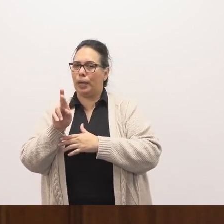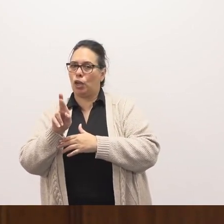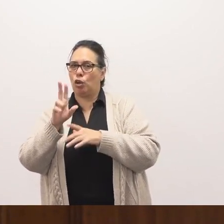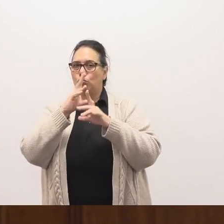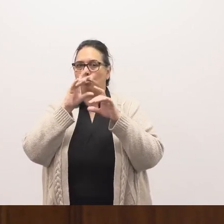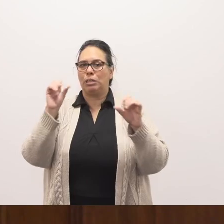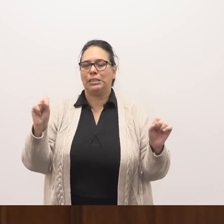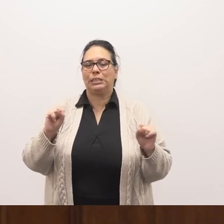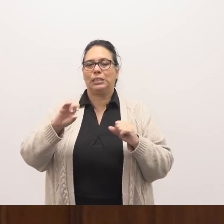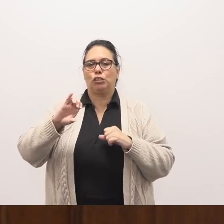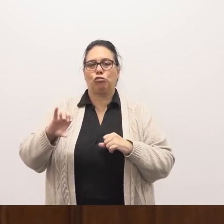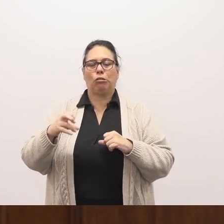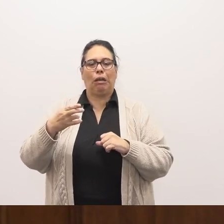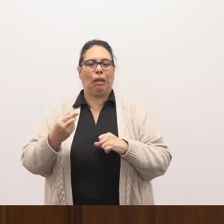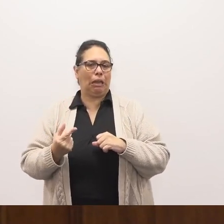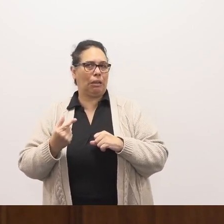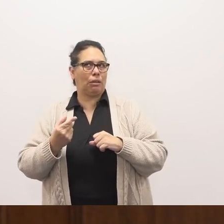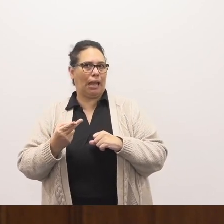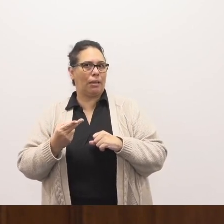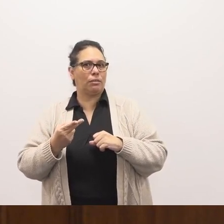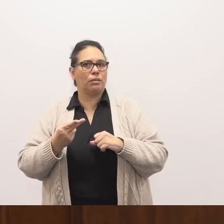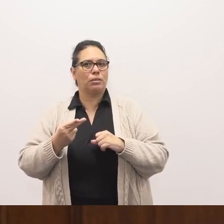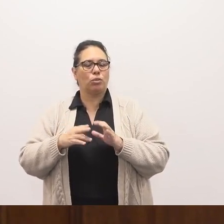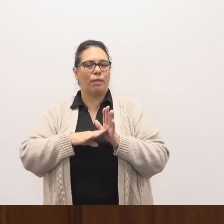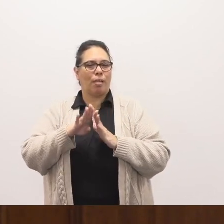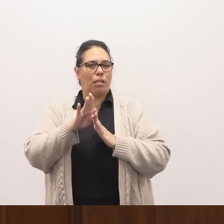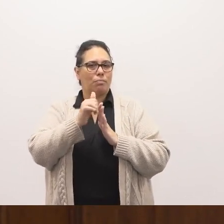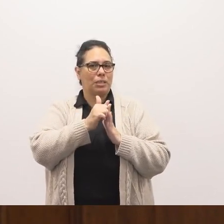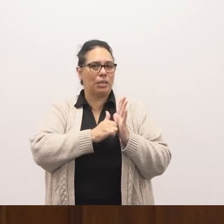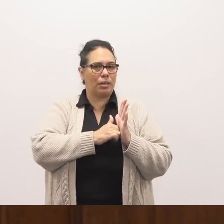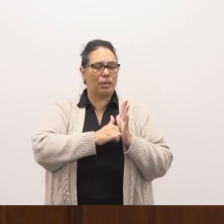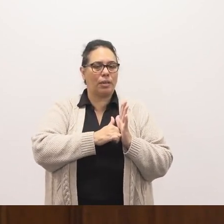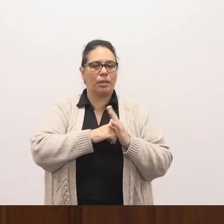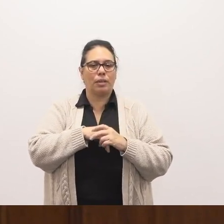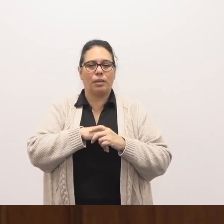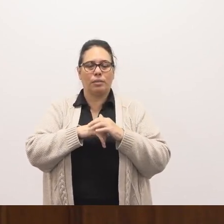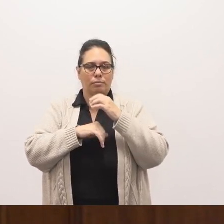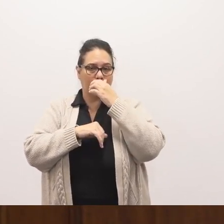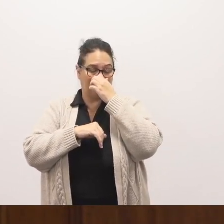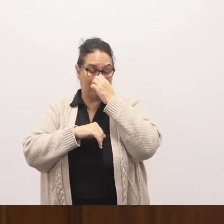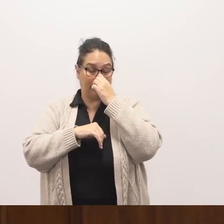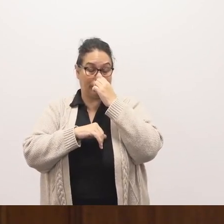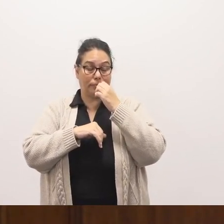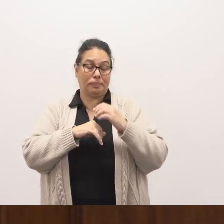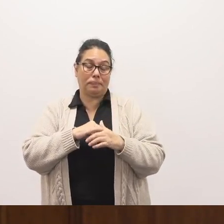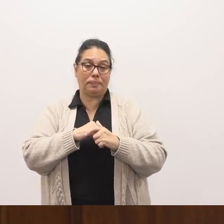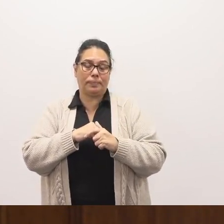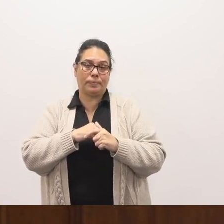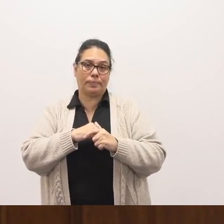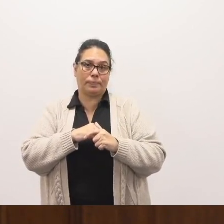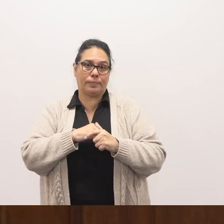as we're developing our agendas, just real quickly, Dr. Baker, after you mentioned we have heavy things coming.